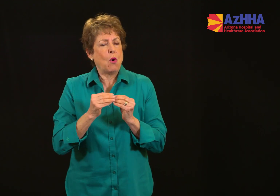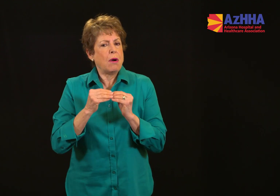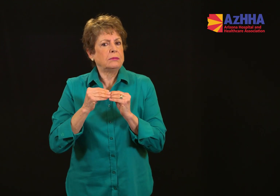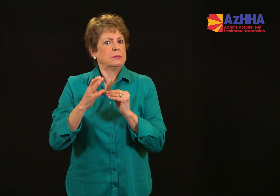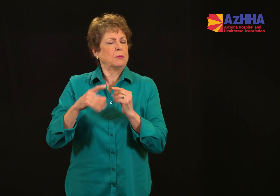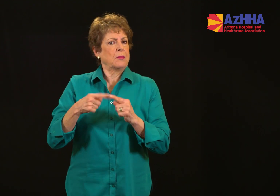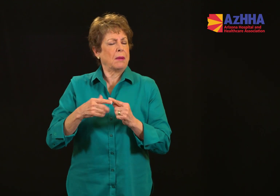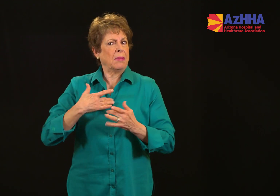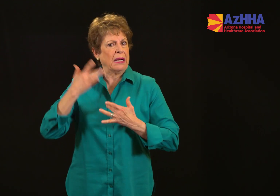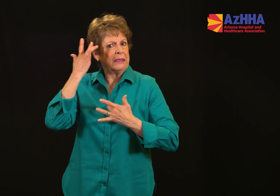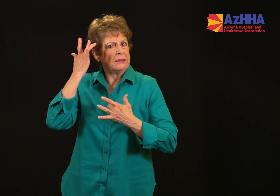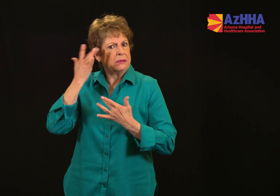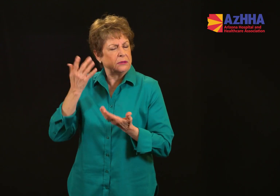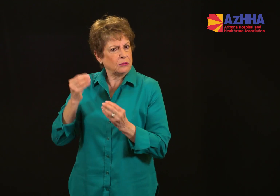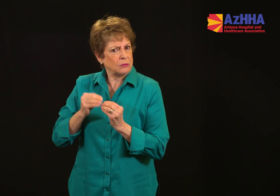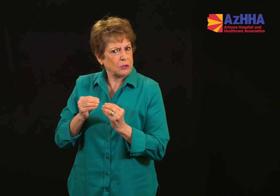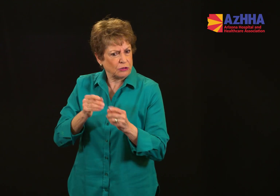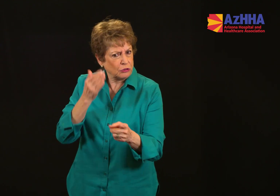about my illness?